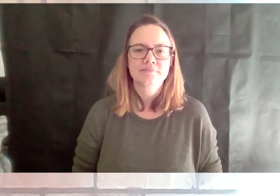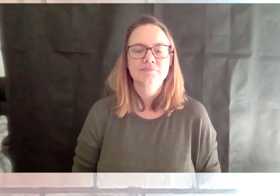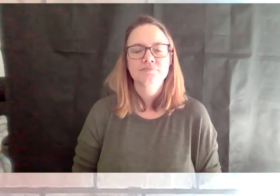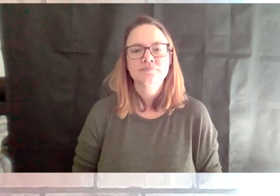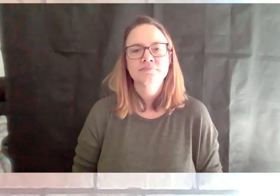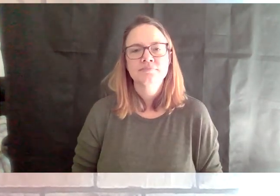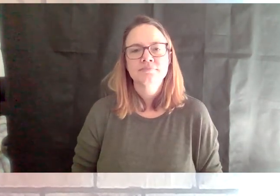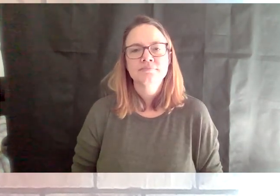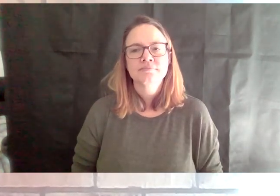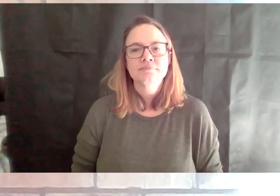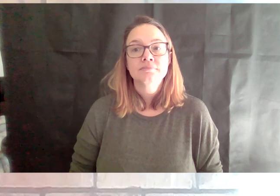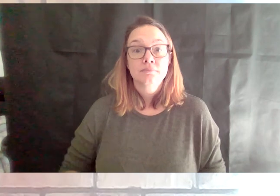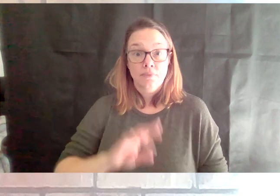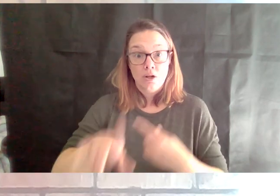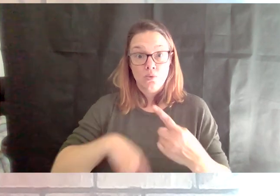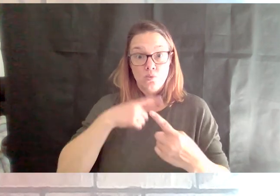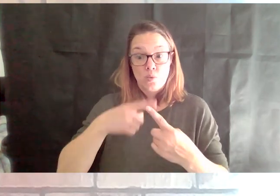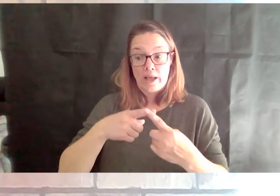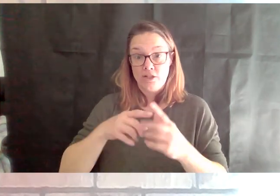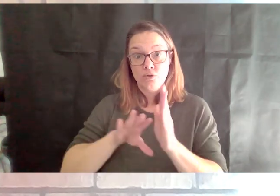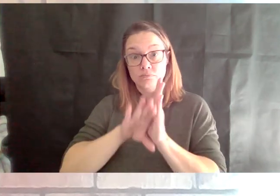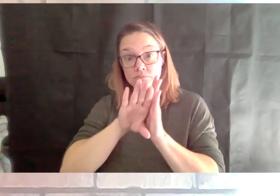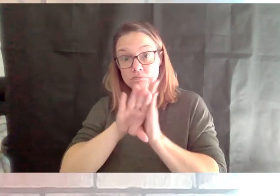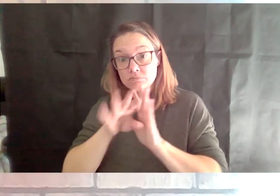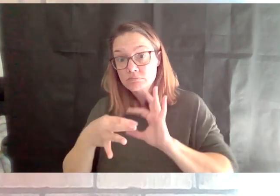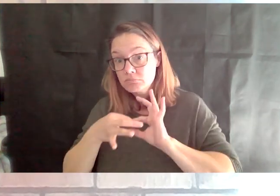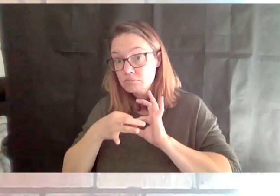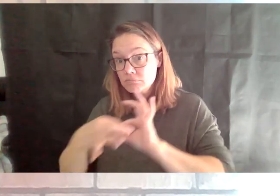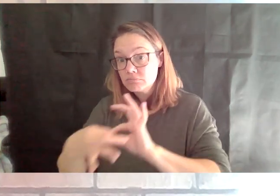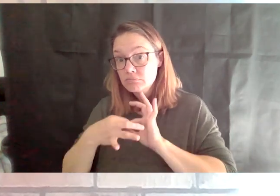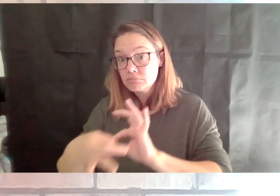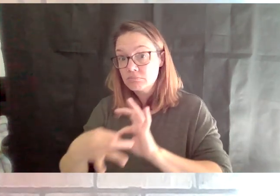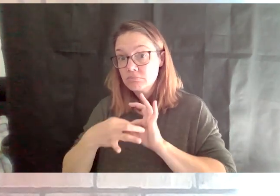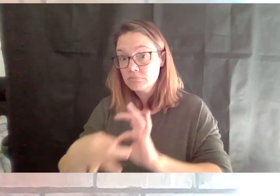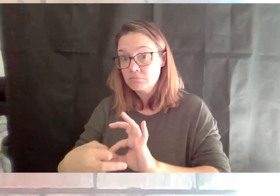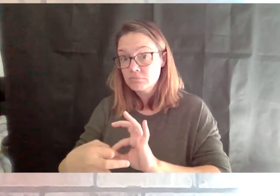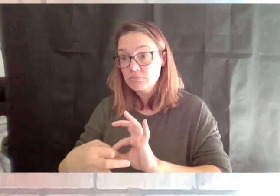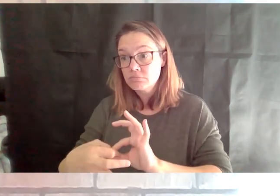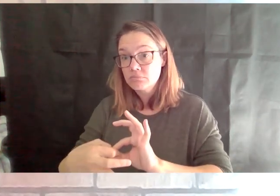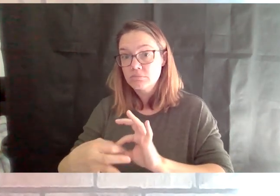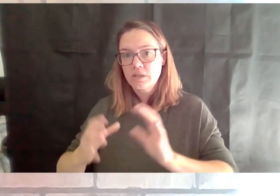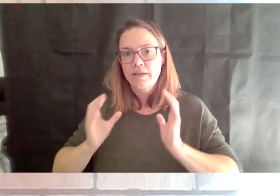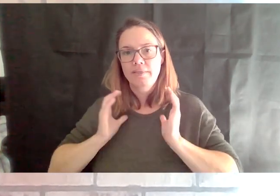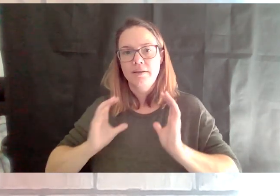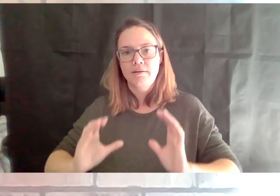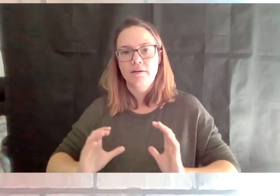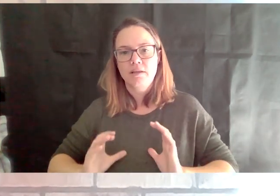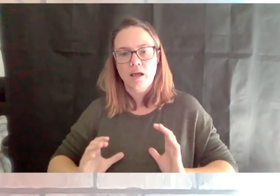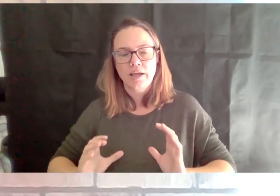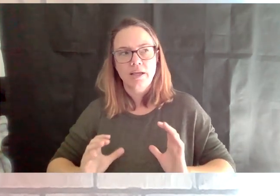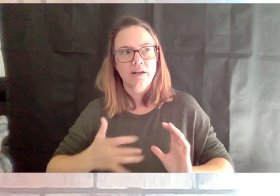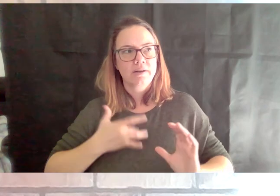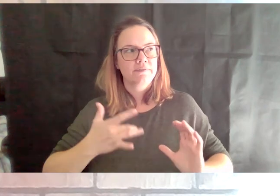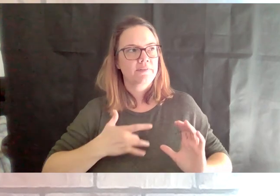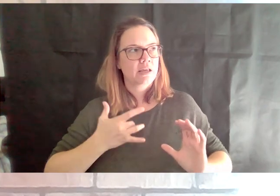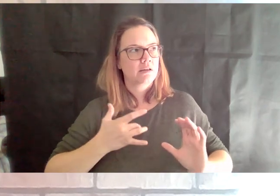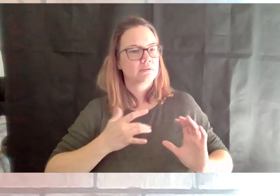I think when one builds rapport, especially with a client, it's an unexpected way for them to feel connected,